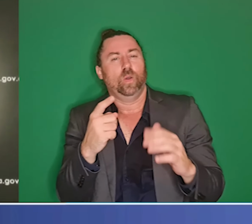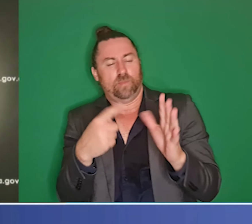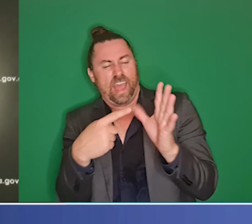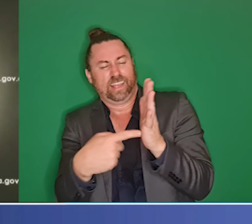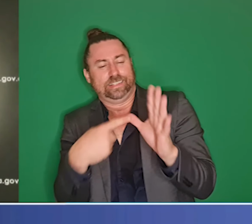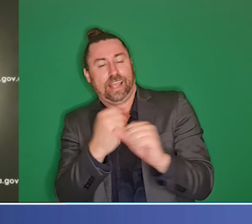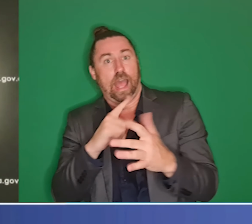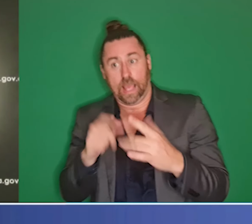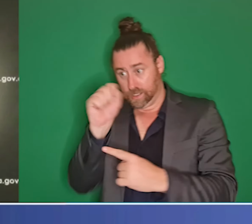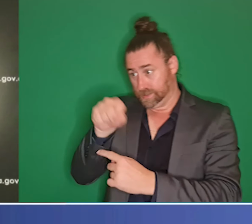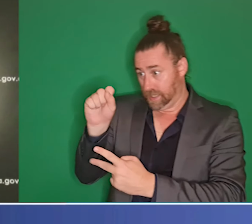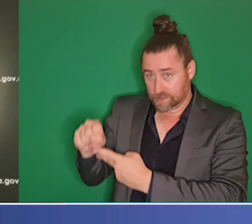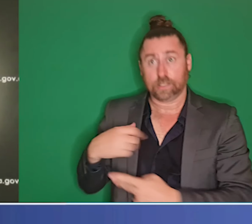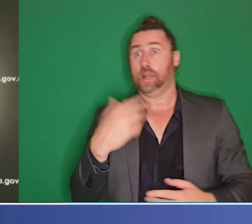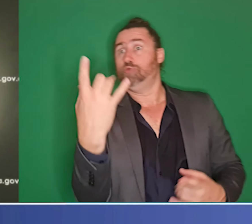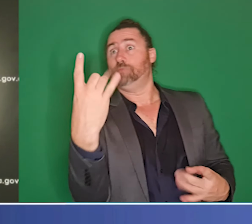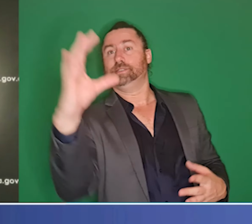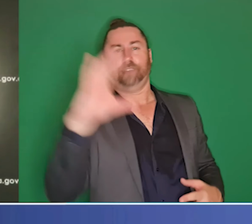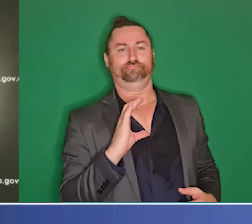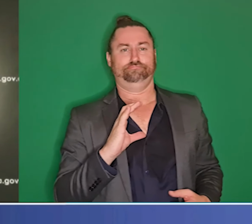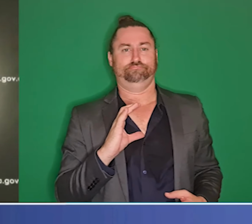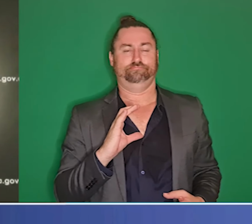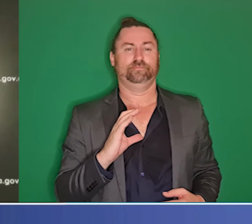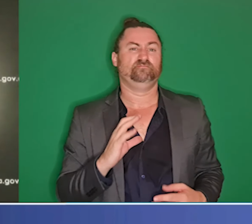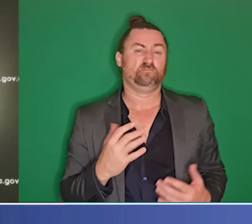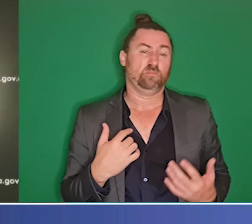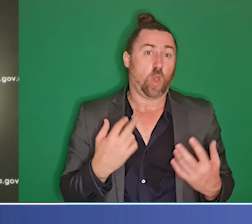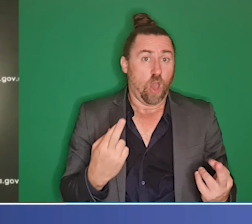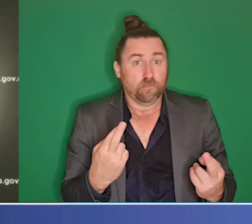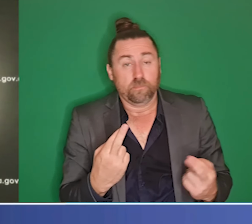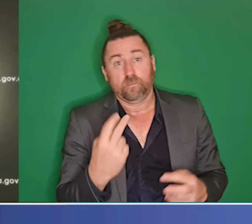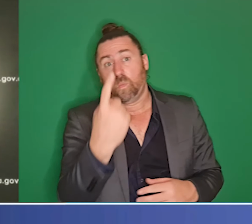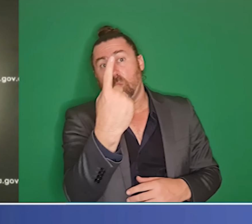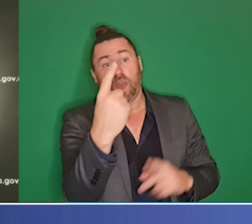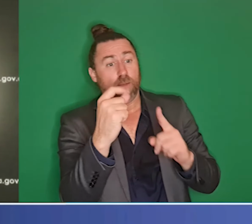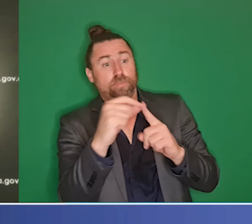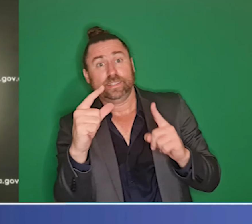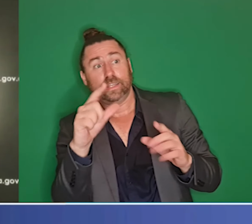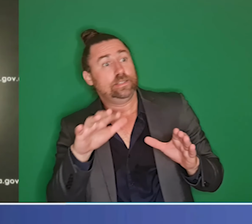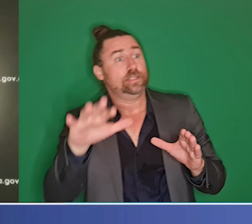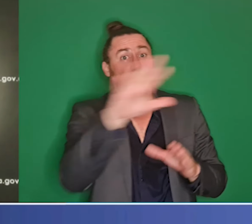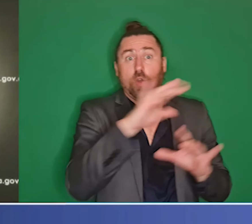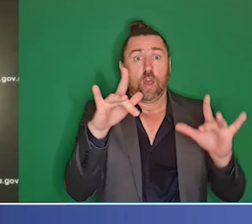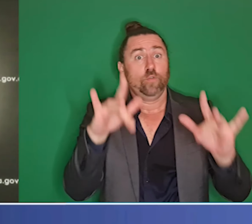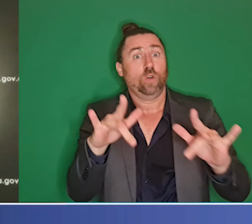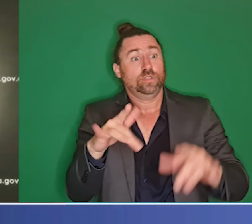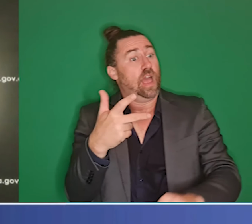I'm hopeful that we would see over 1% of people who had not yet had their vaccination